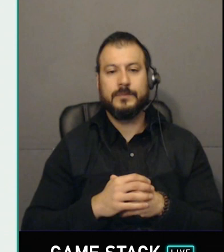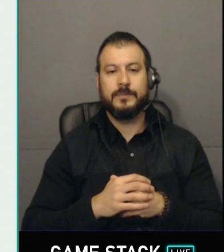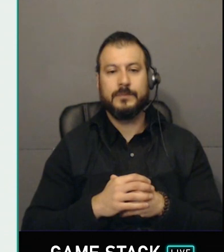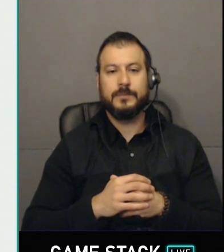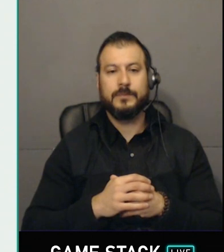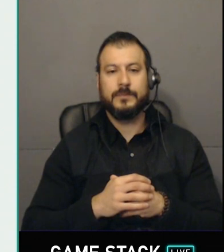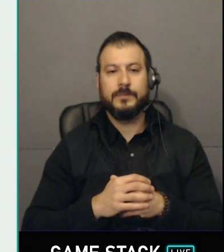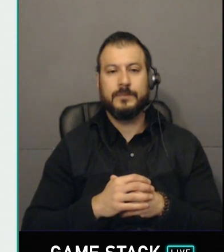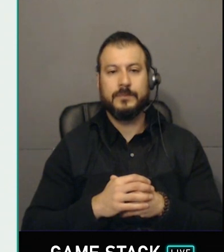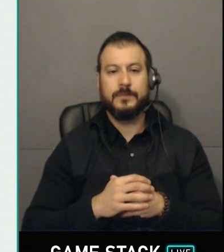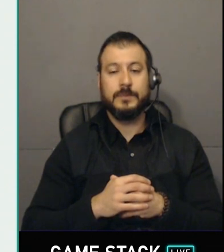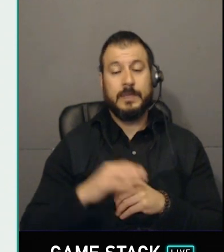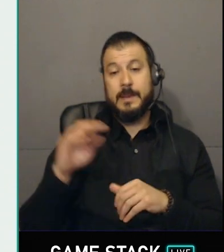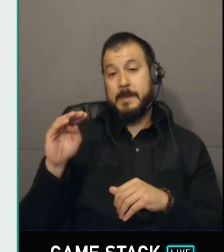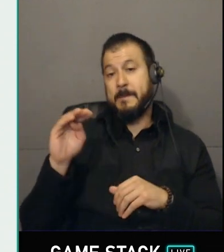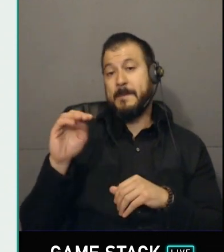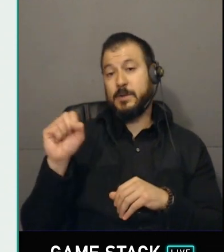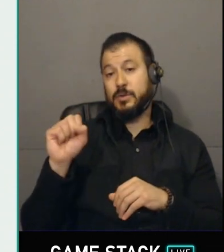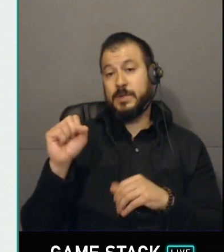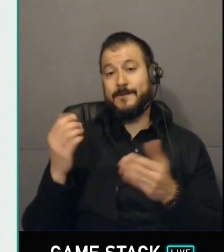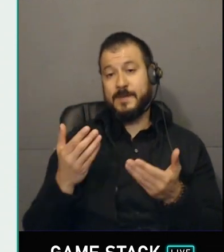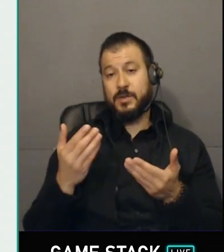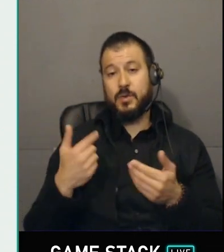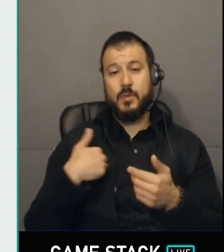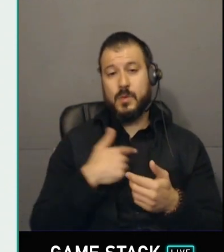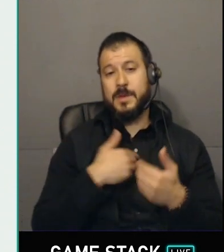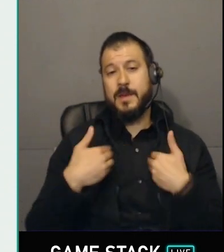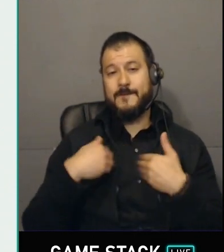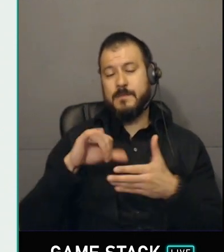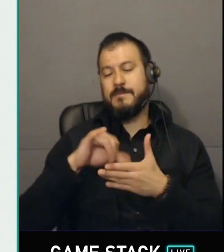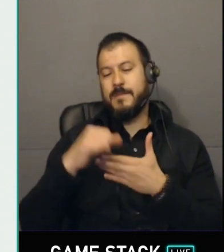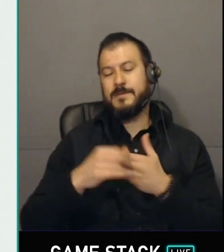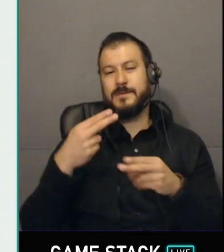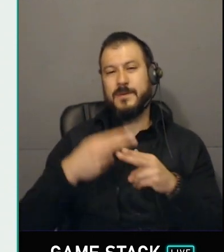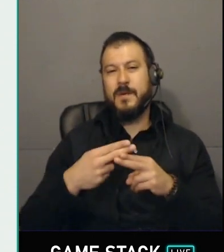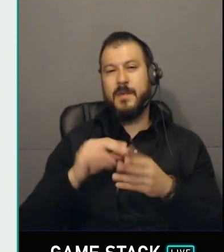At Microsoft, we have a product called Project Acoustics. Project